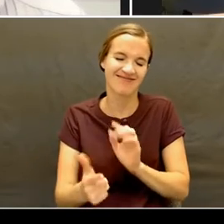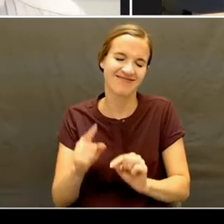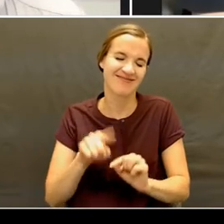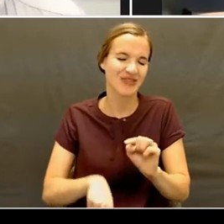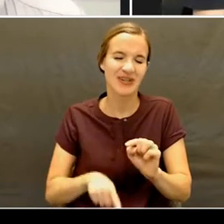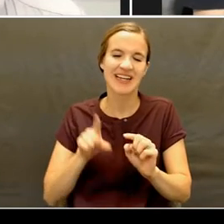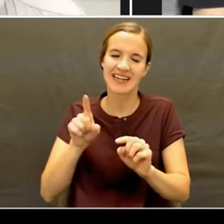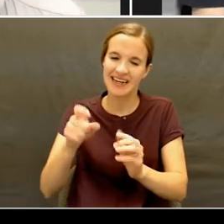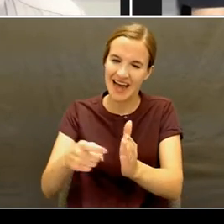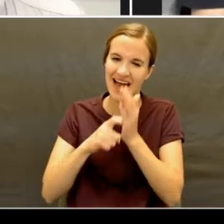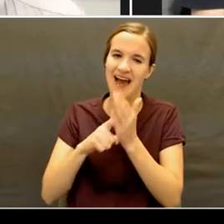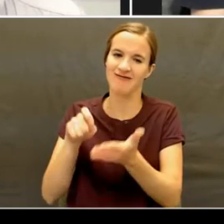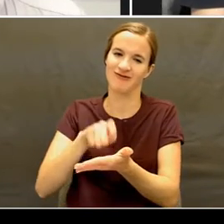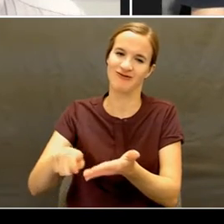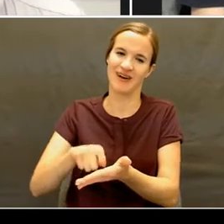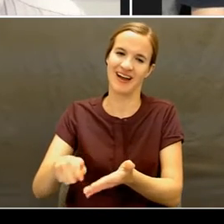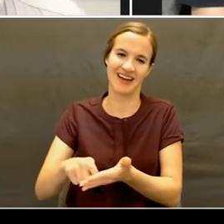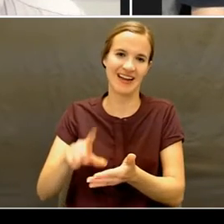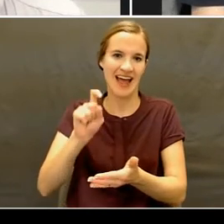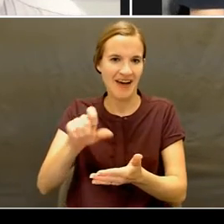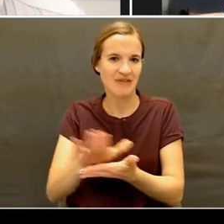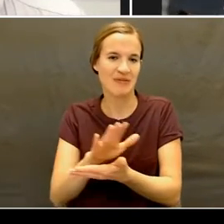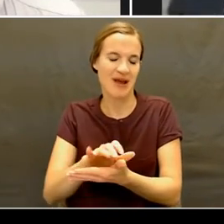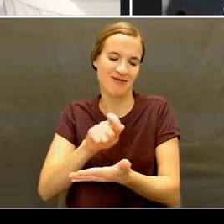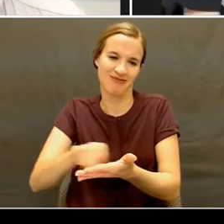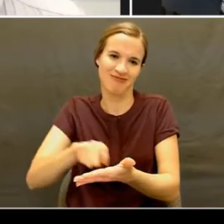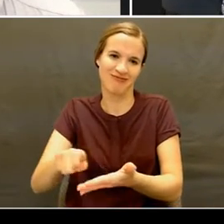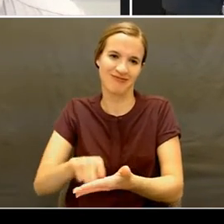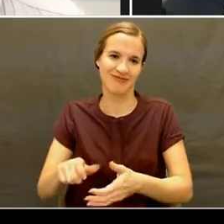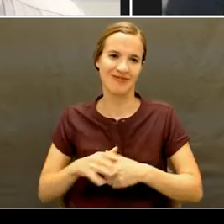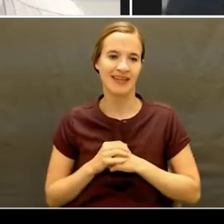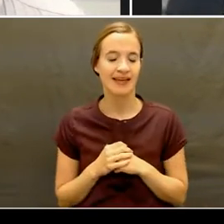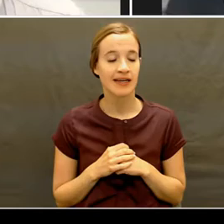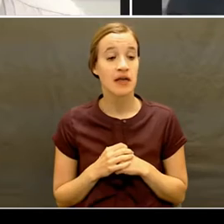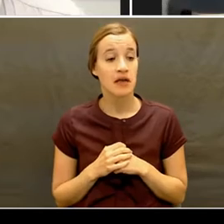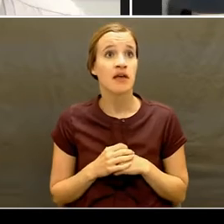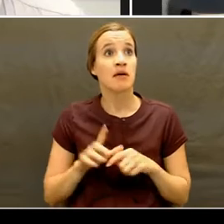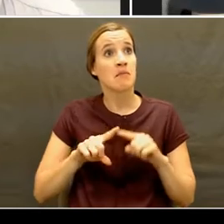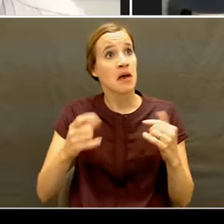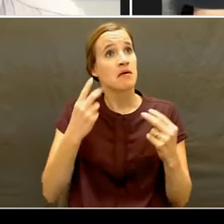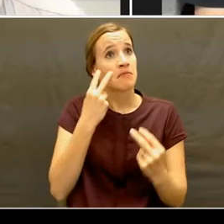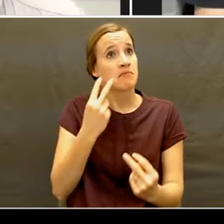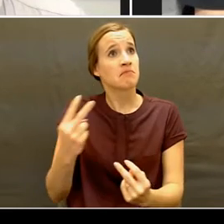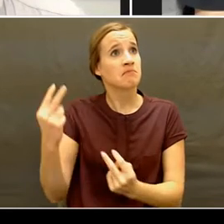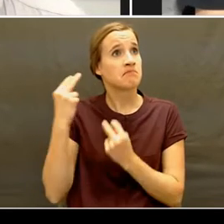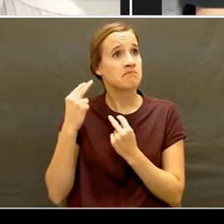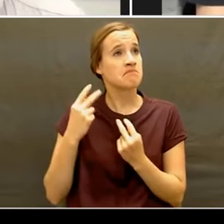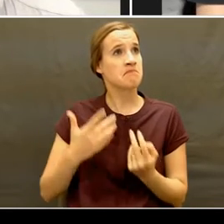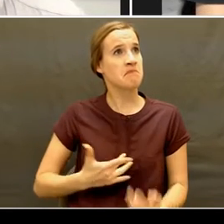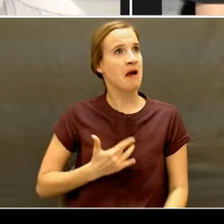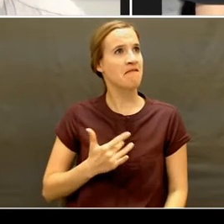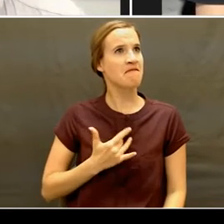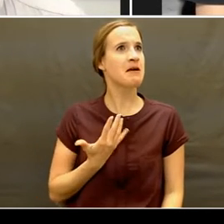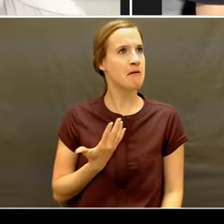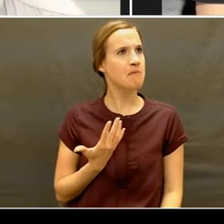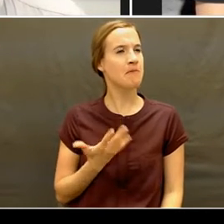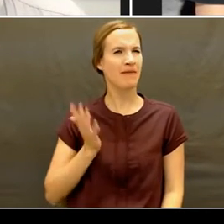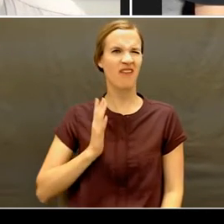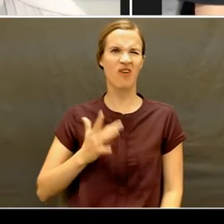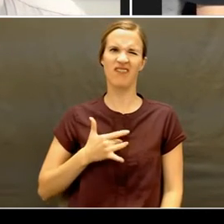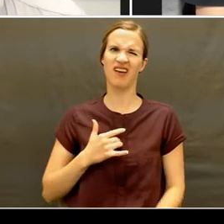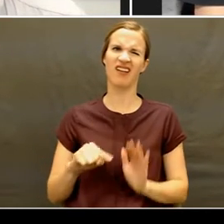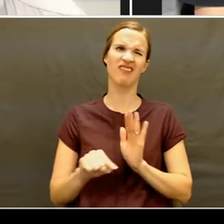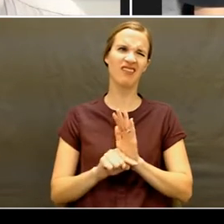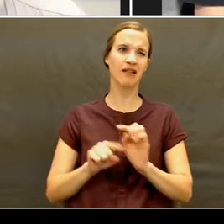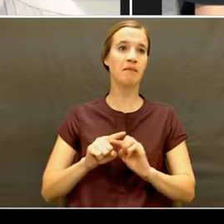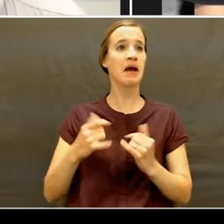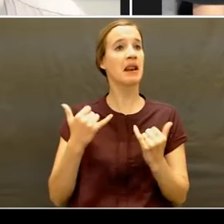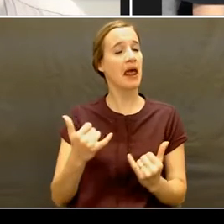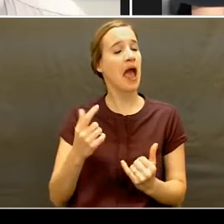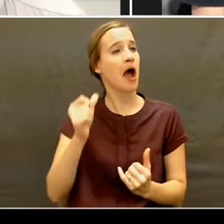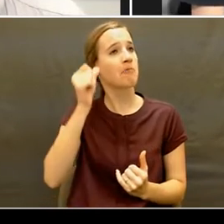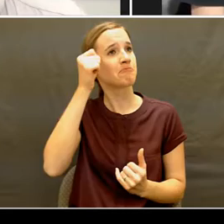And so I was. And I'm glad in one way, because, you know, I ended up- I would become a teacher I